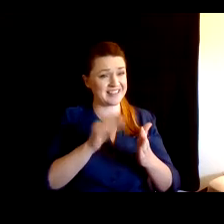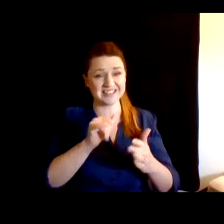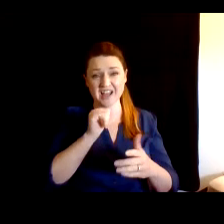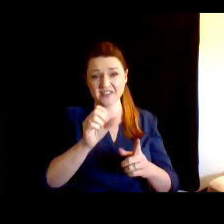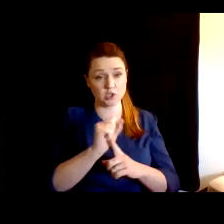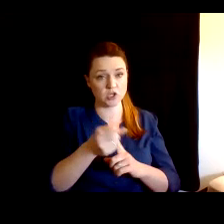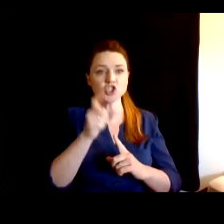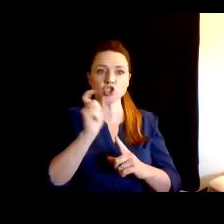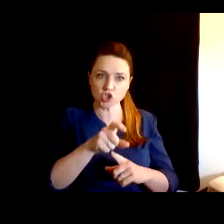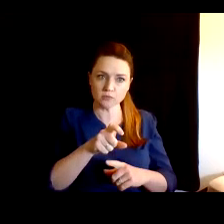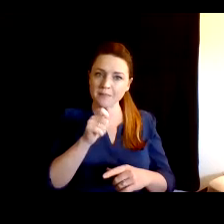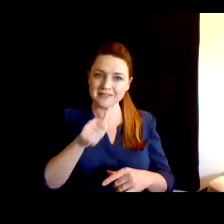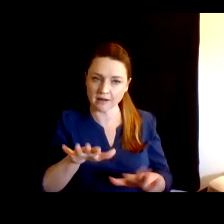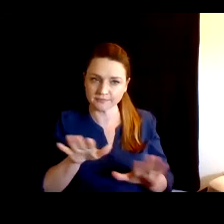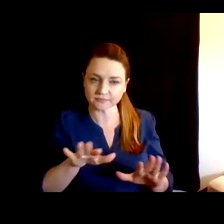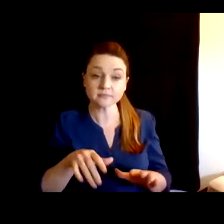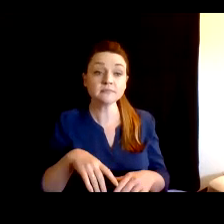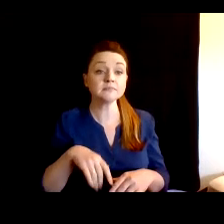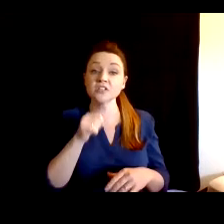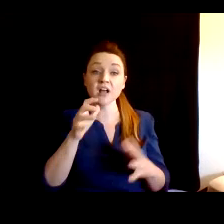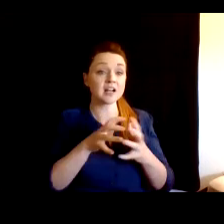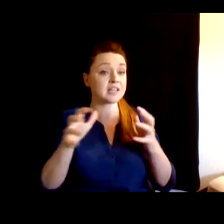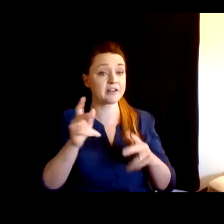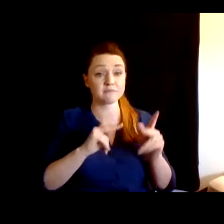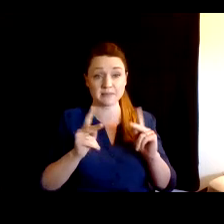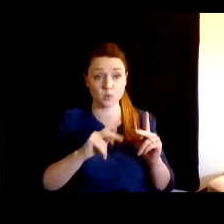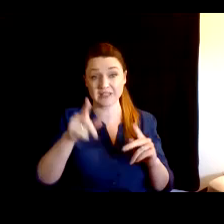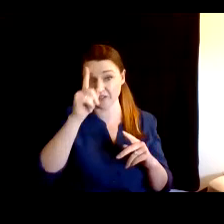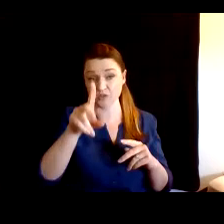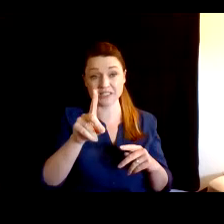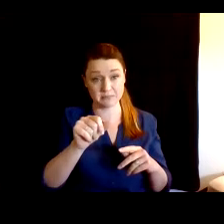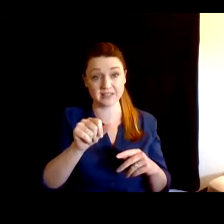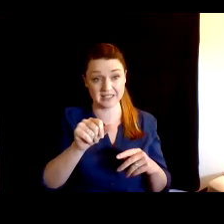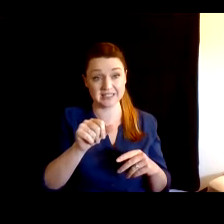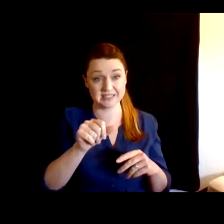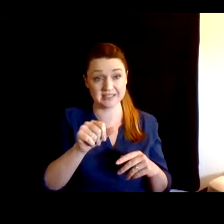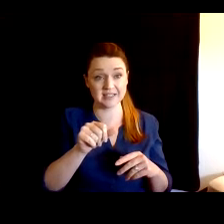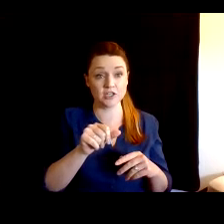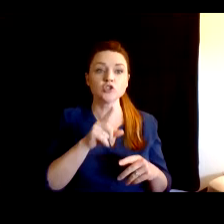One, there is not a lot of individuals with intellectual disabilities to be sure in decision-making positions